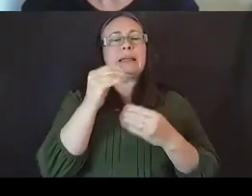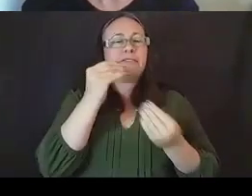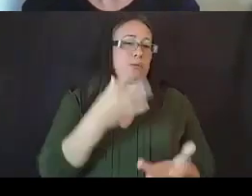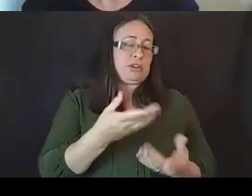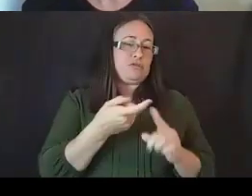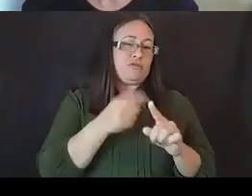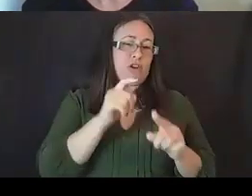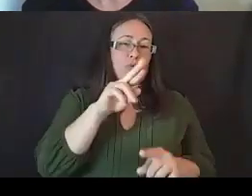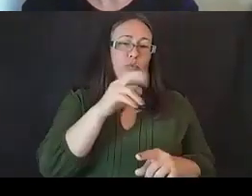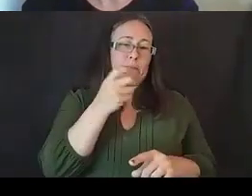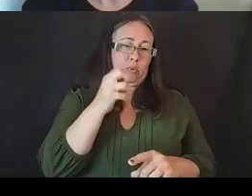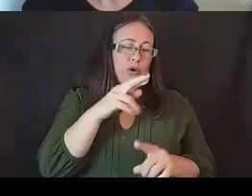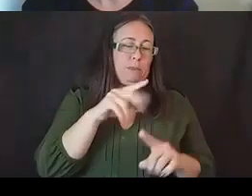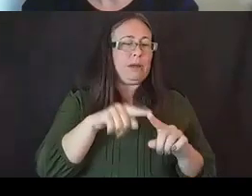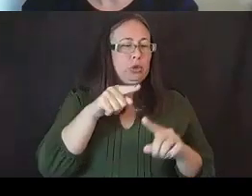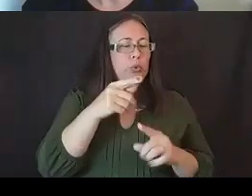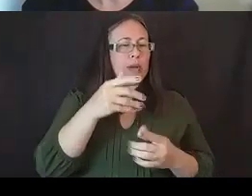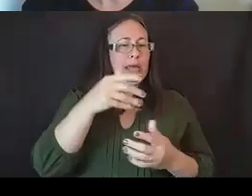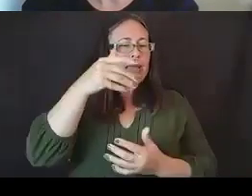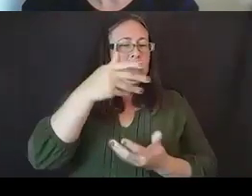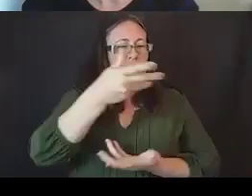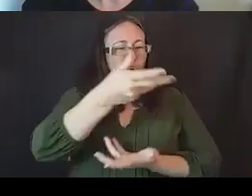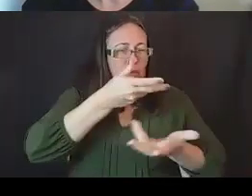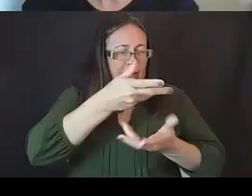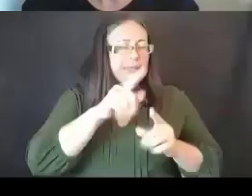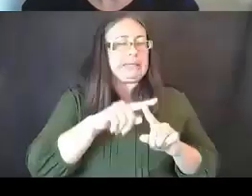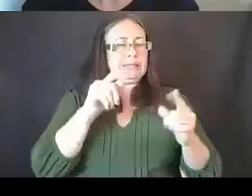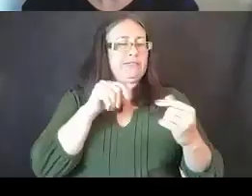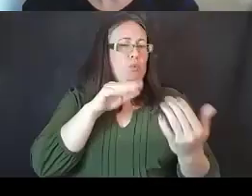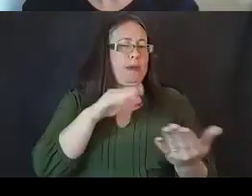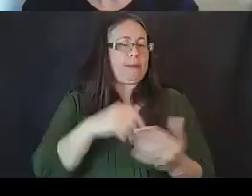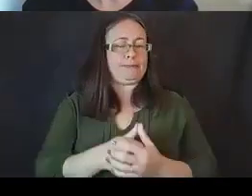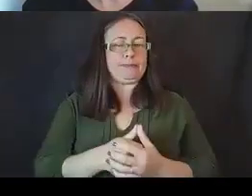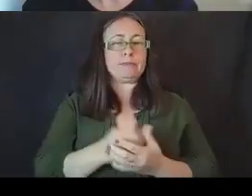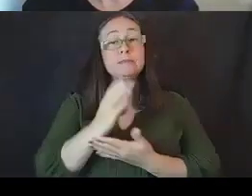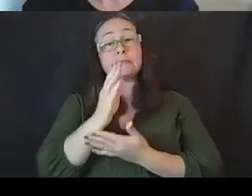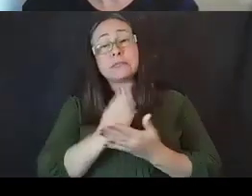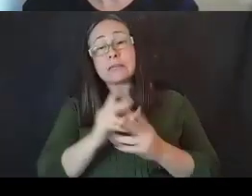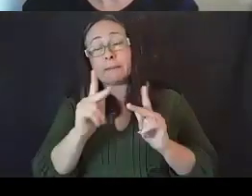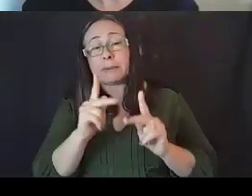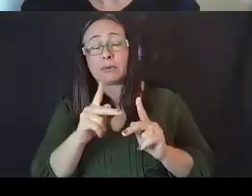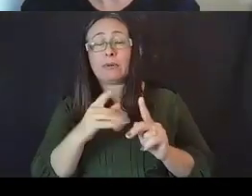you're just interacting with it in a different way. We know some people like to pull in the information,